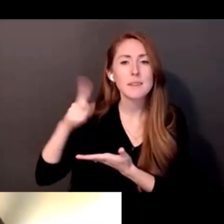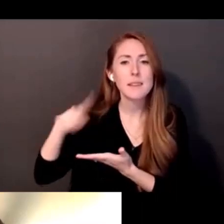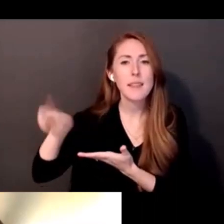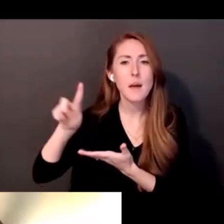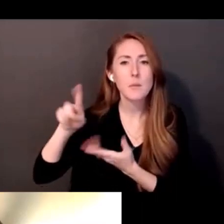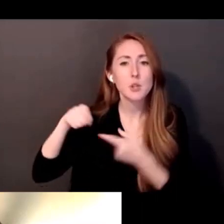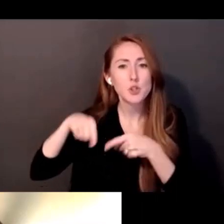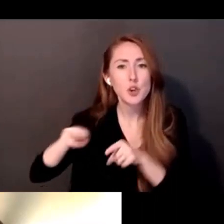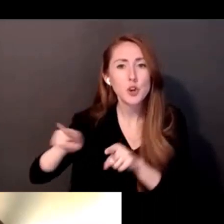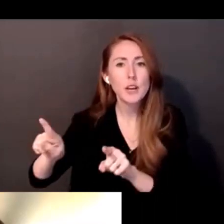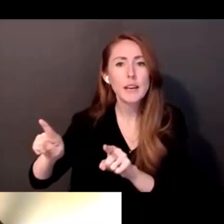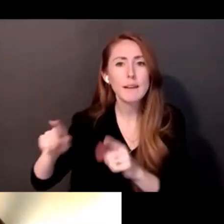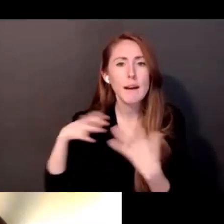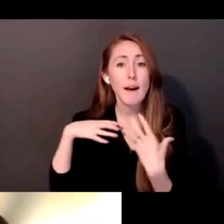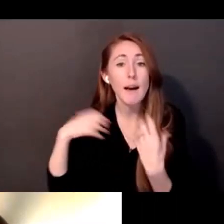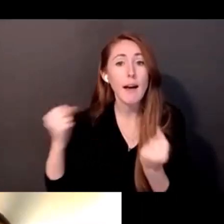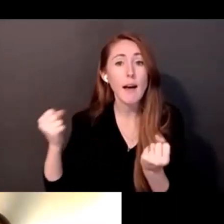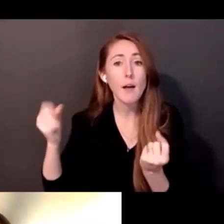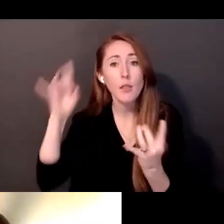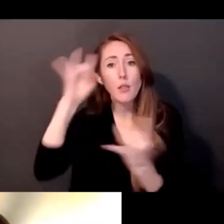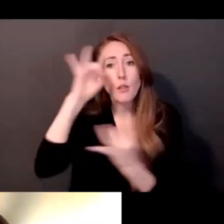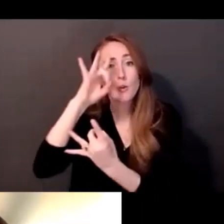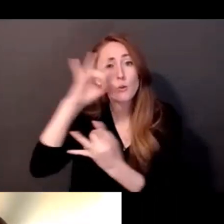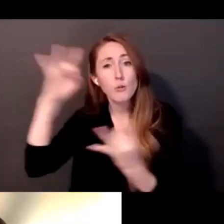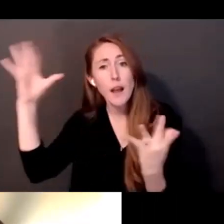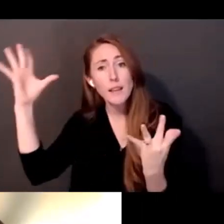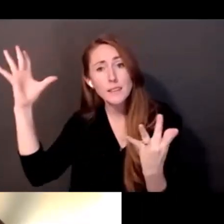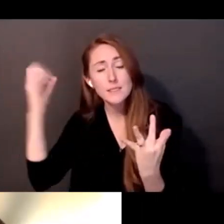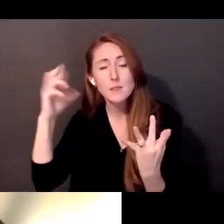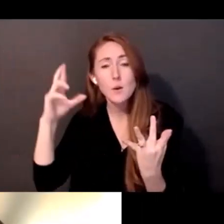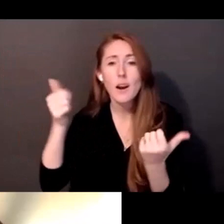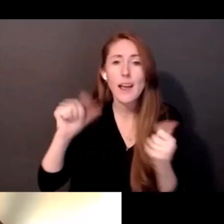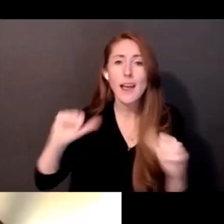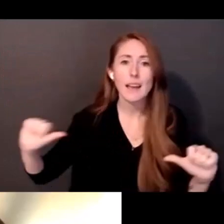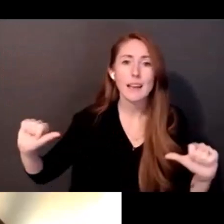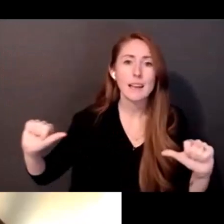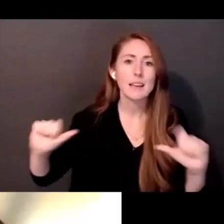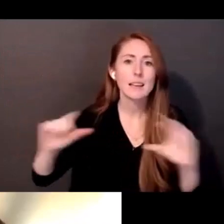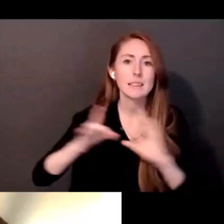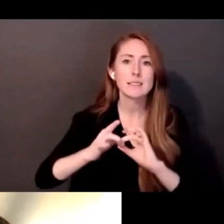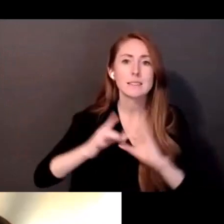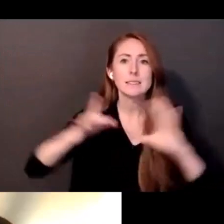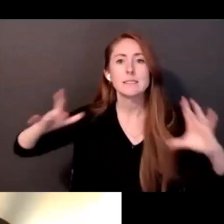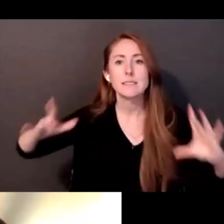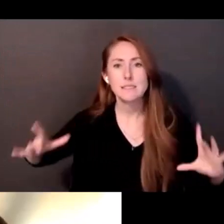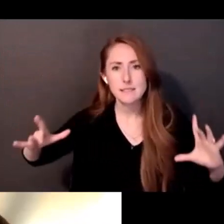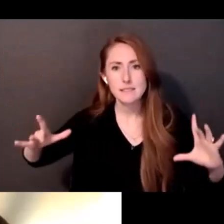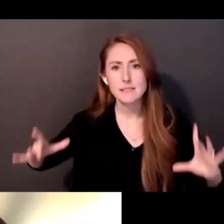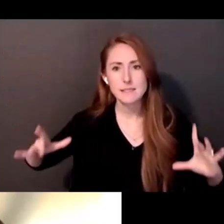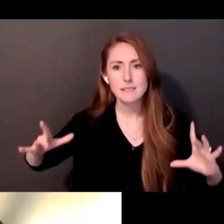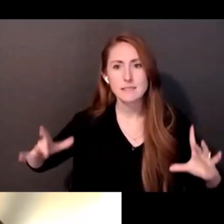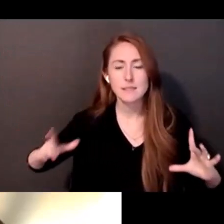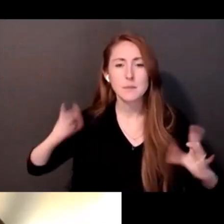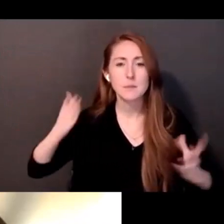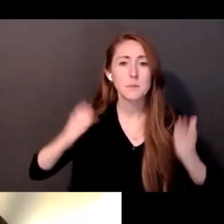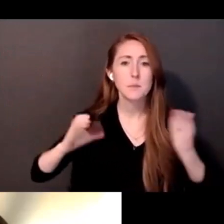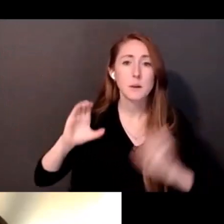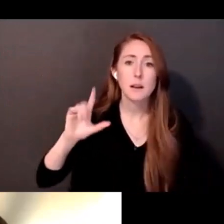or during any disruption in services. So it could be climate disaster.